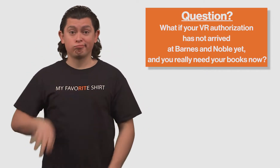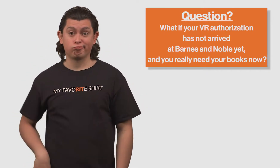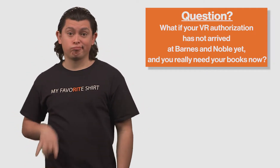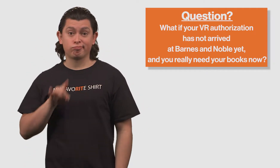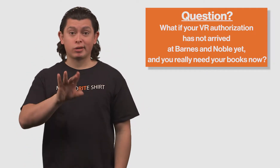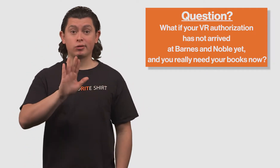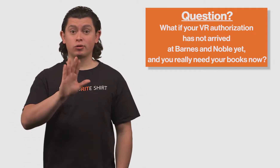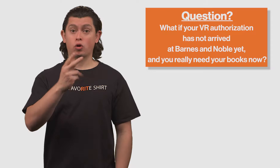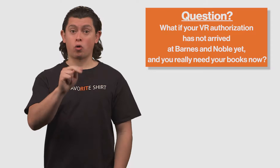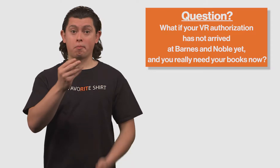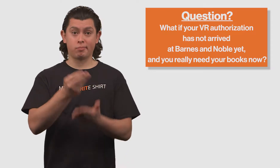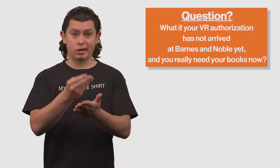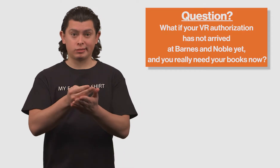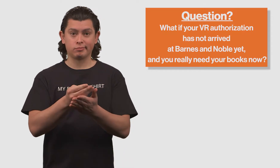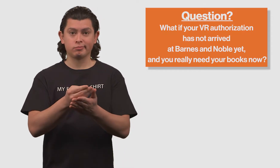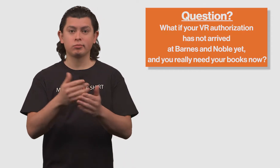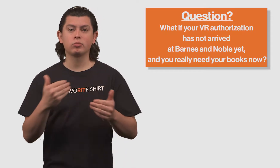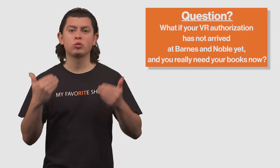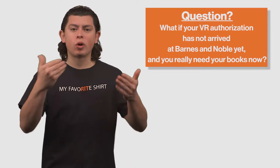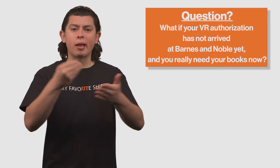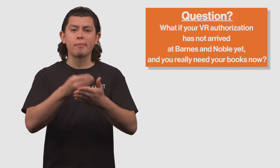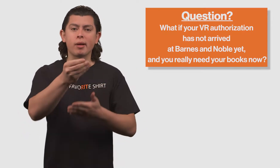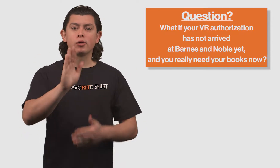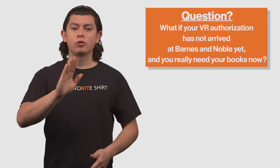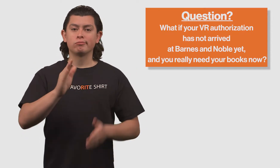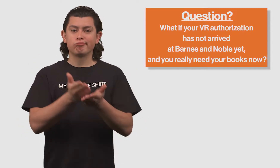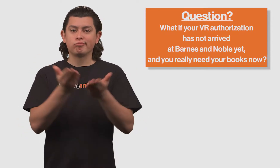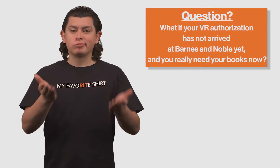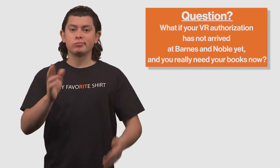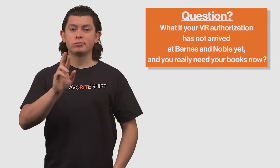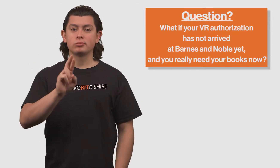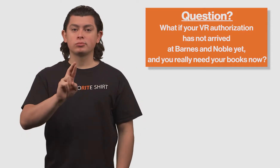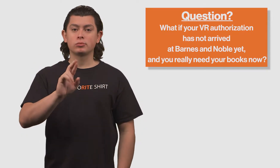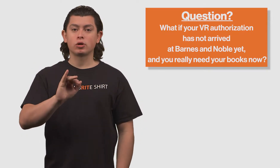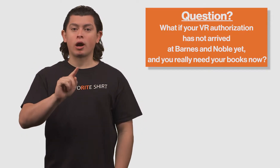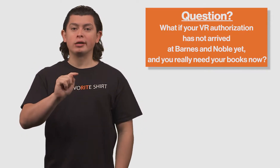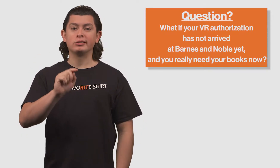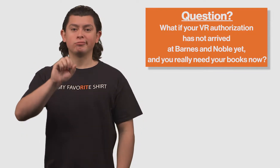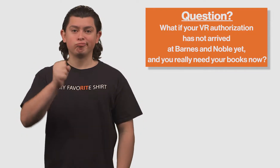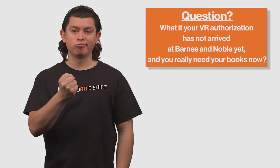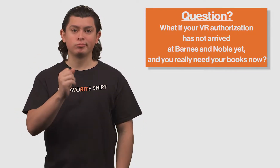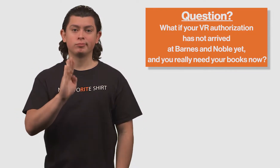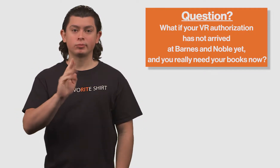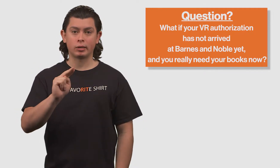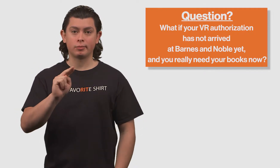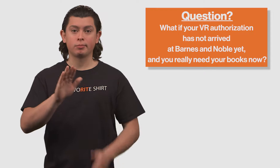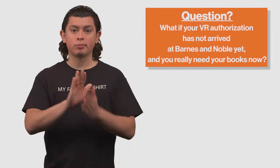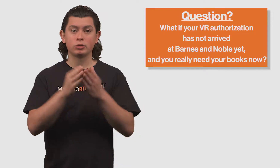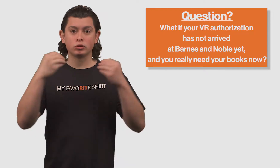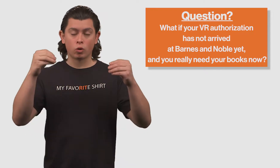IF YOU HAVE ENOUGH OF YOUR OWN MONEY TO PAY, GO AHEAD AND BUY YOUR ITEMS AT RIT's BARNES & NOBLE BOOKSTORE